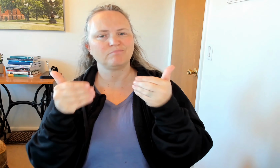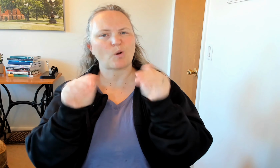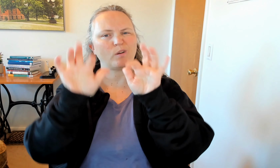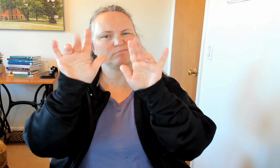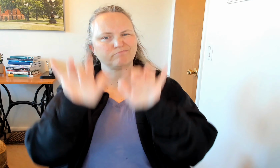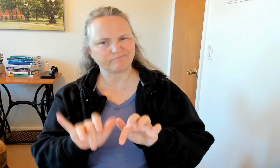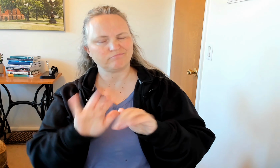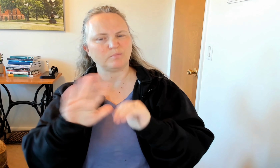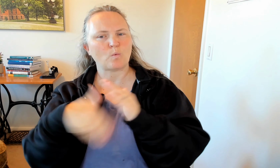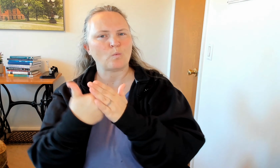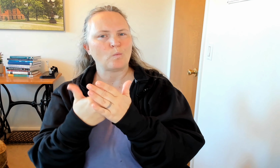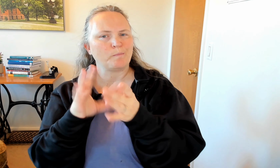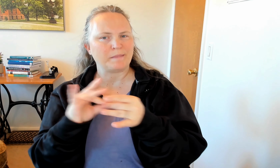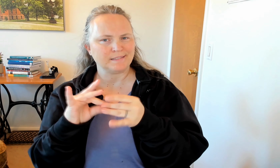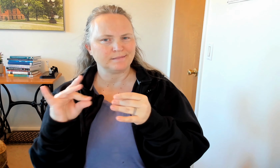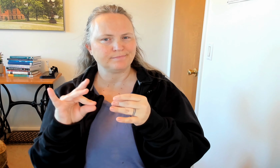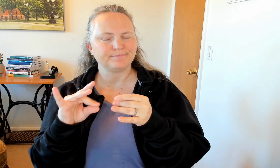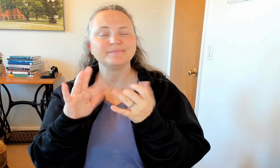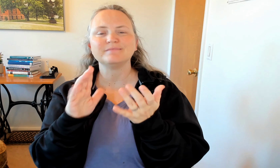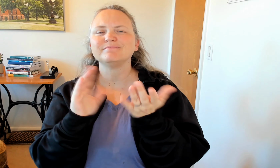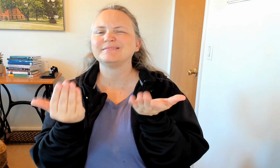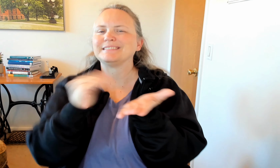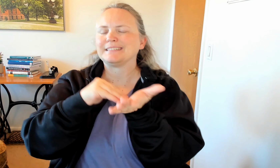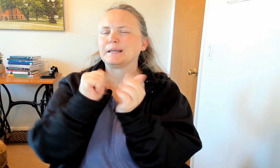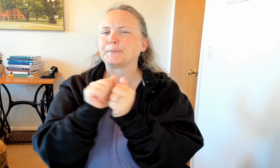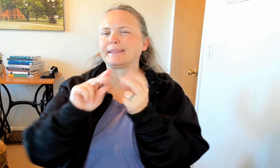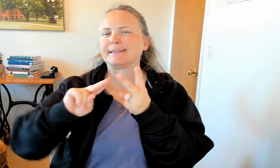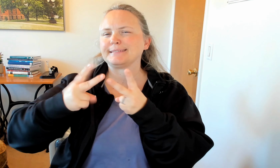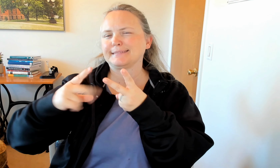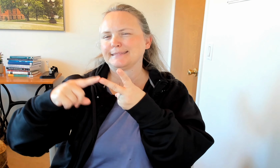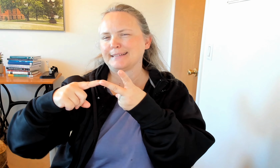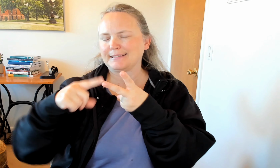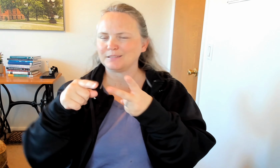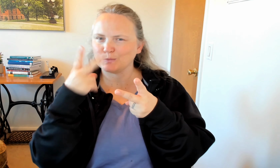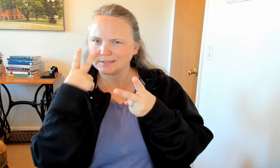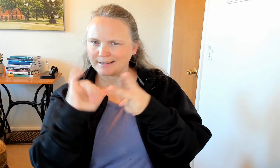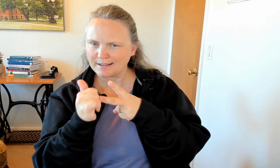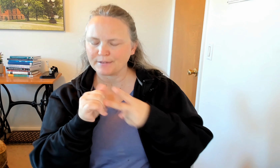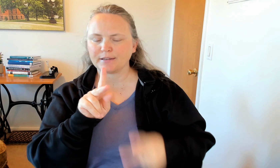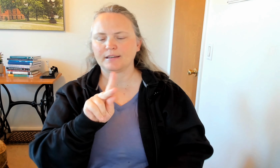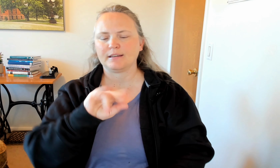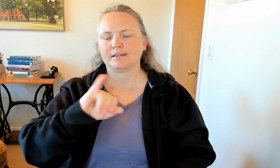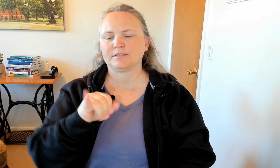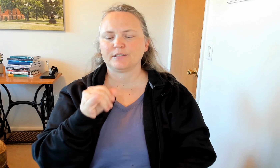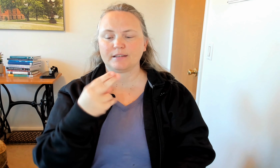And when I click, okay, it inserts the entire message. So let's do it again and just choose the other message.